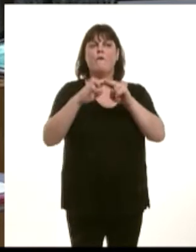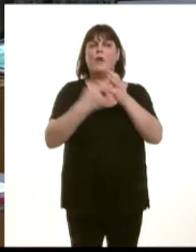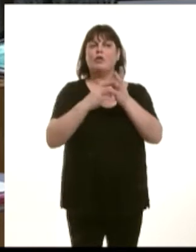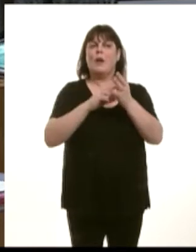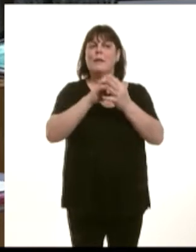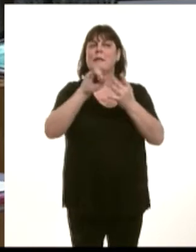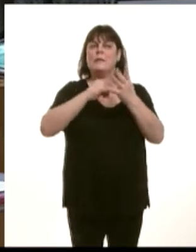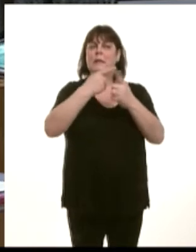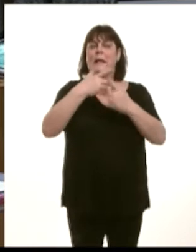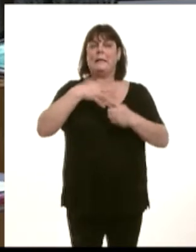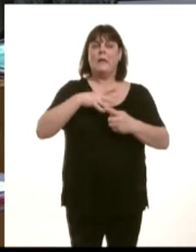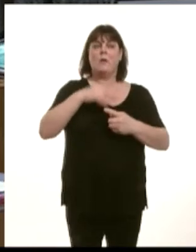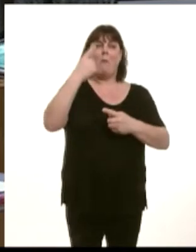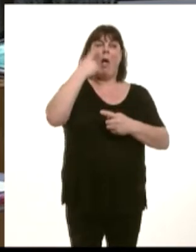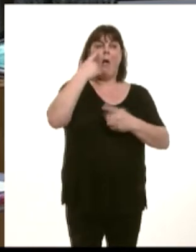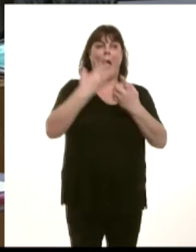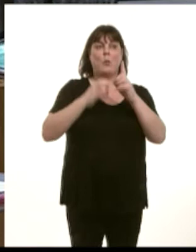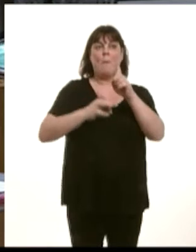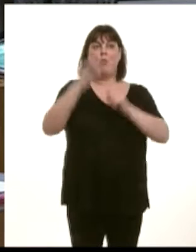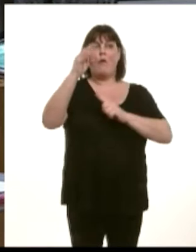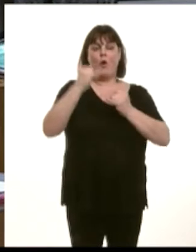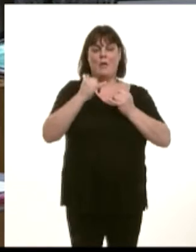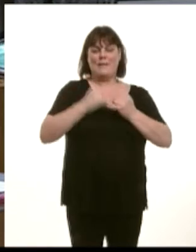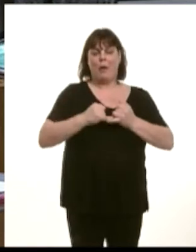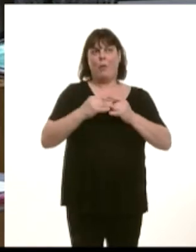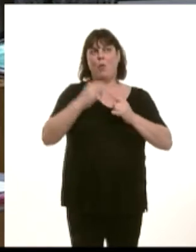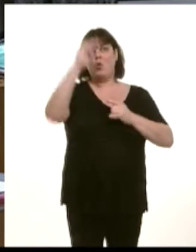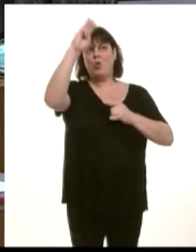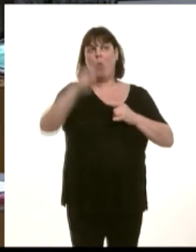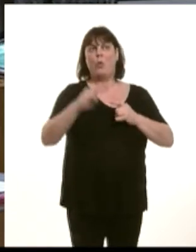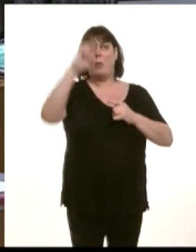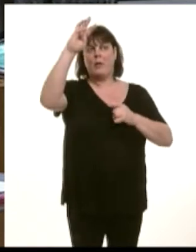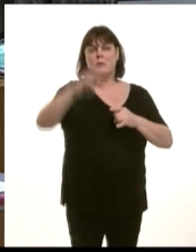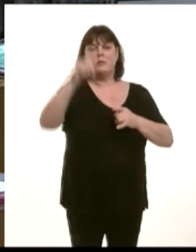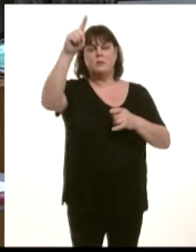When the Assembly came into existence in 1999, there wasn’t a single service between north